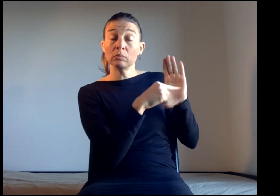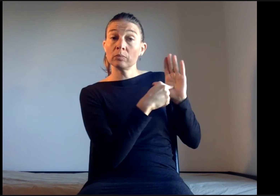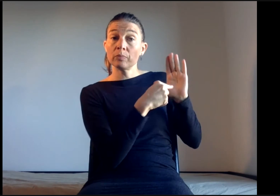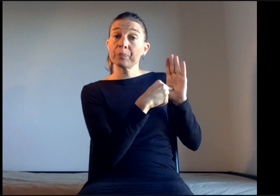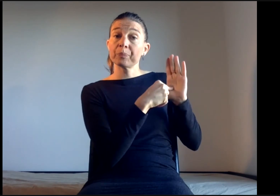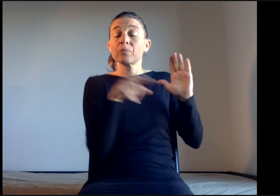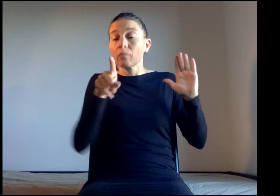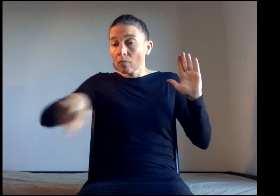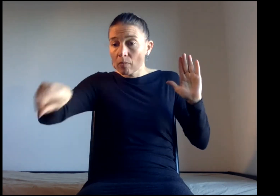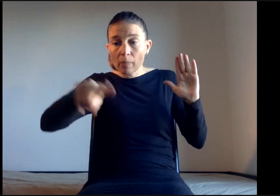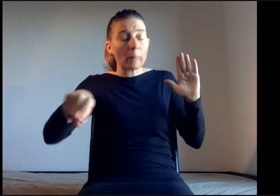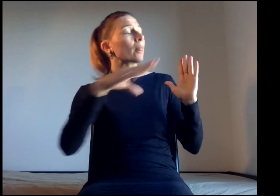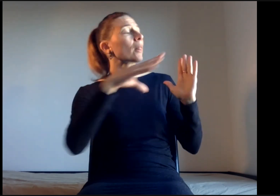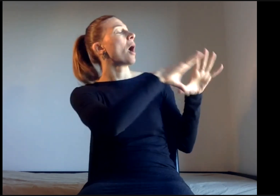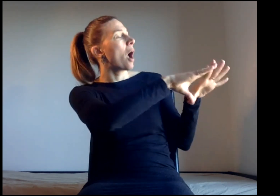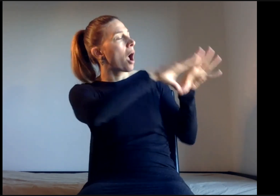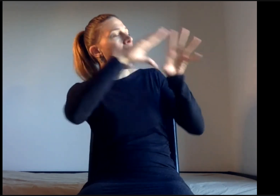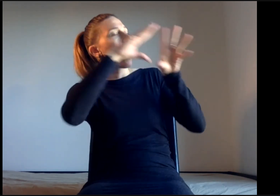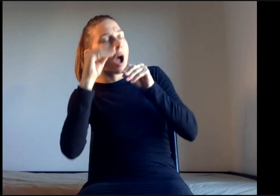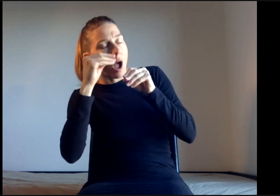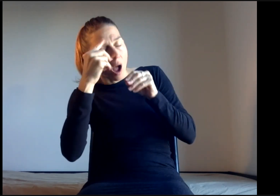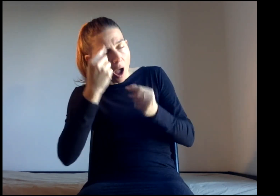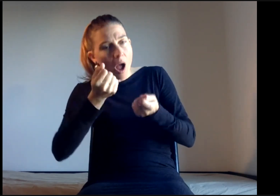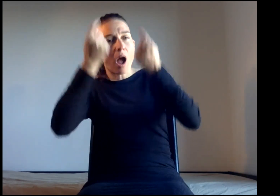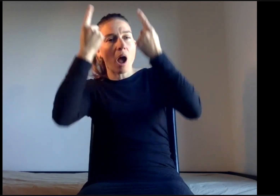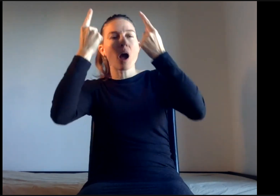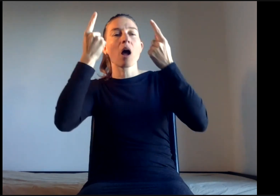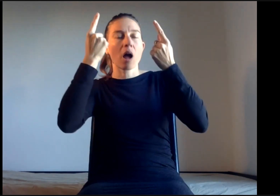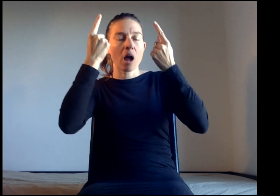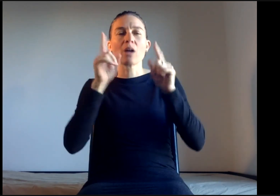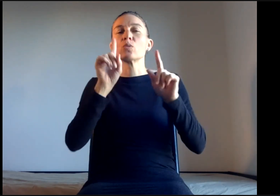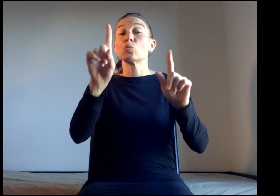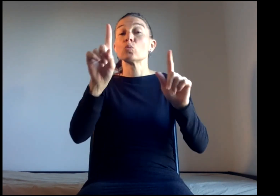There's been a lot of work on making easy-to-read and information accessible.